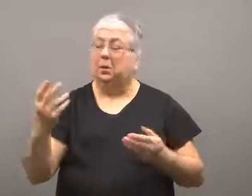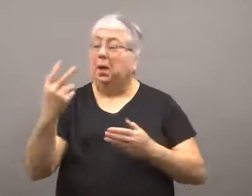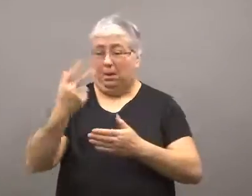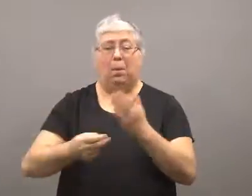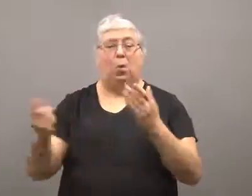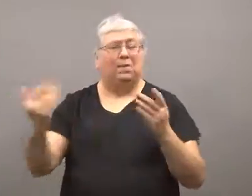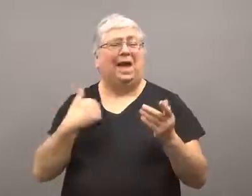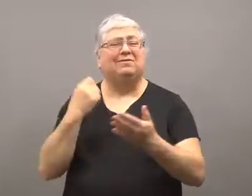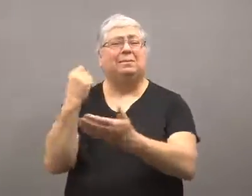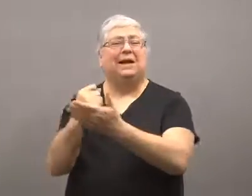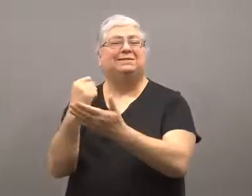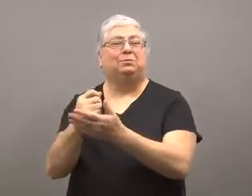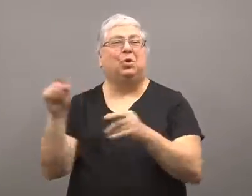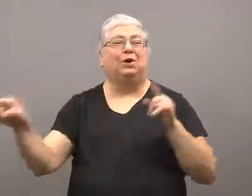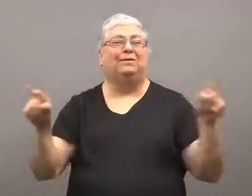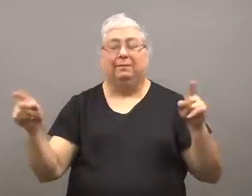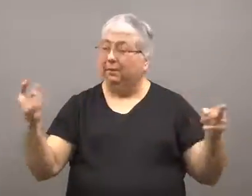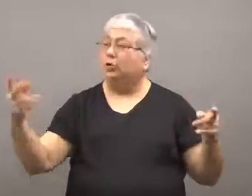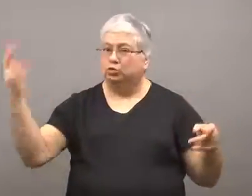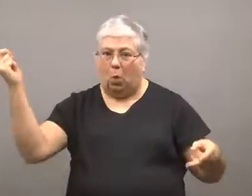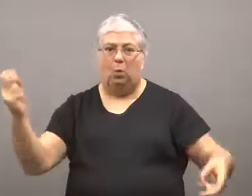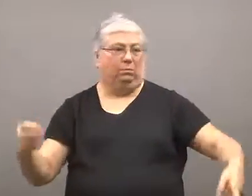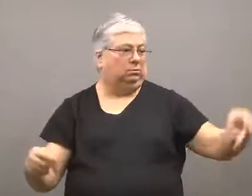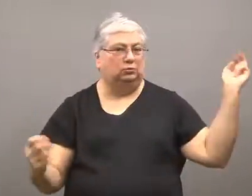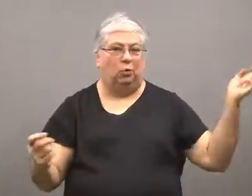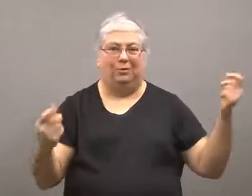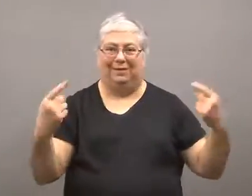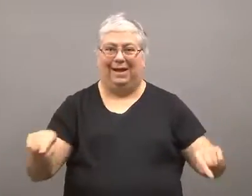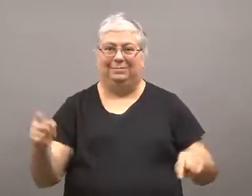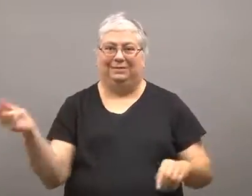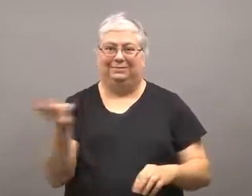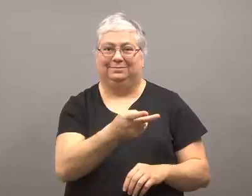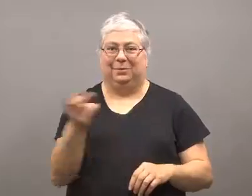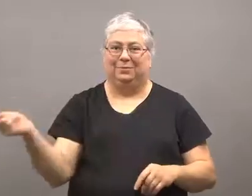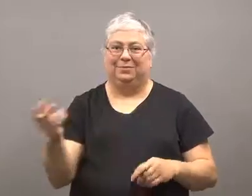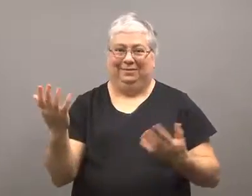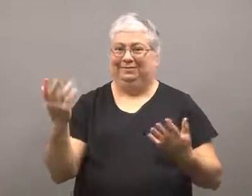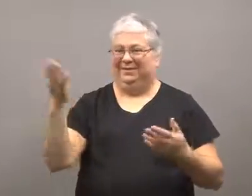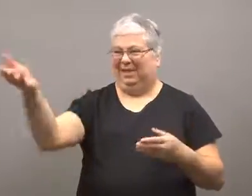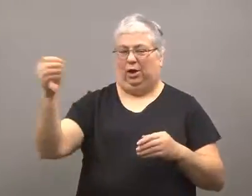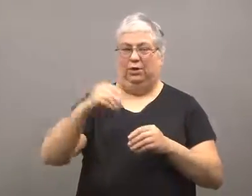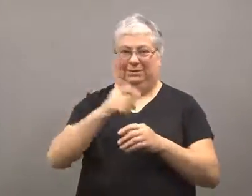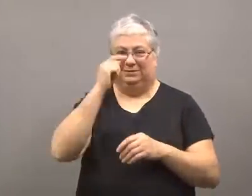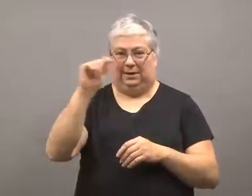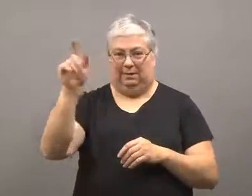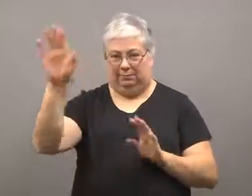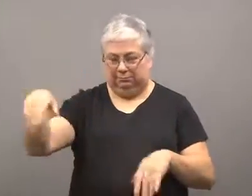Their passports were stolen while there in Thailand.